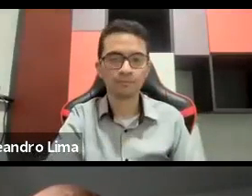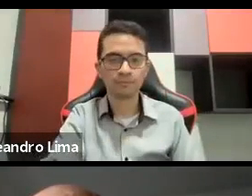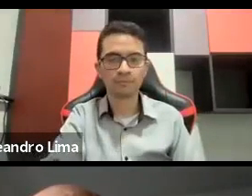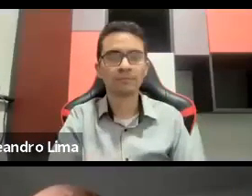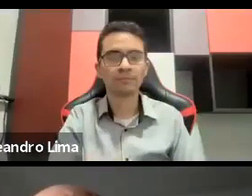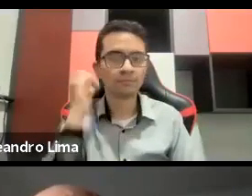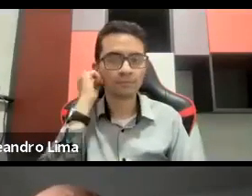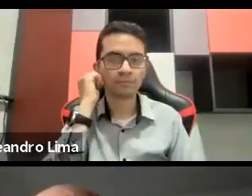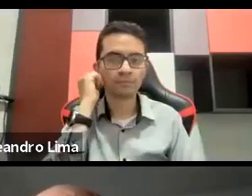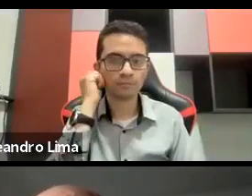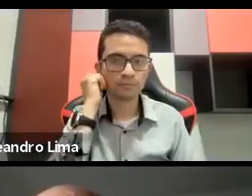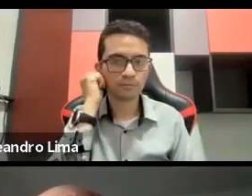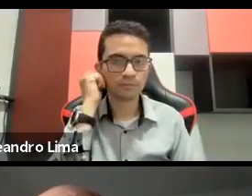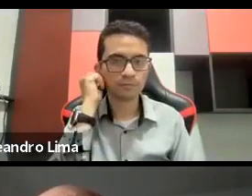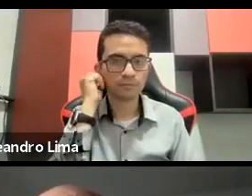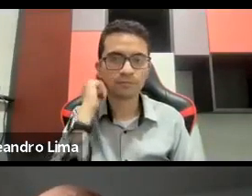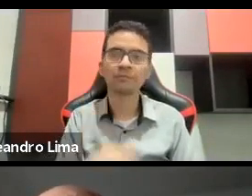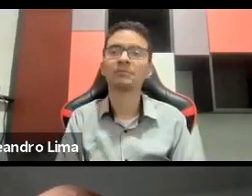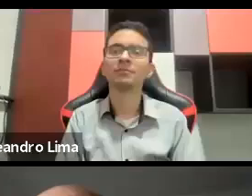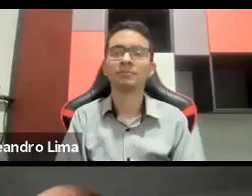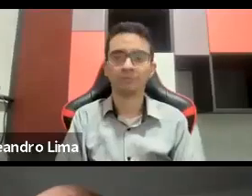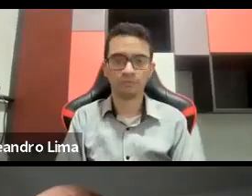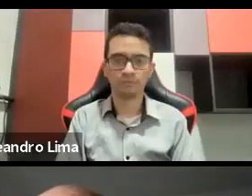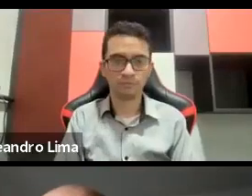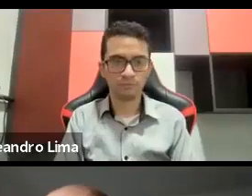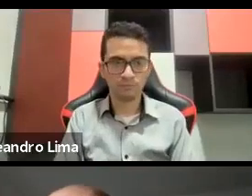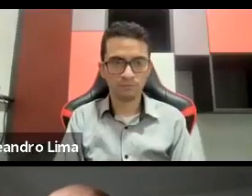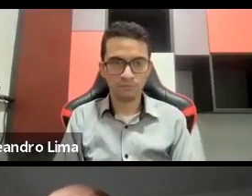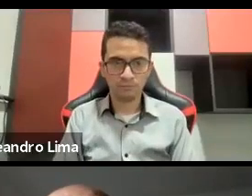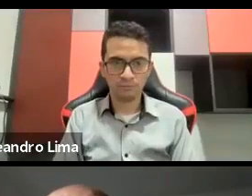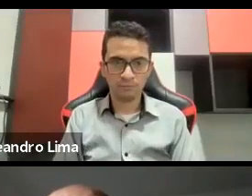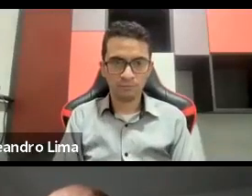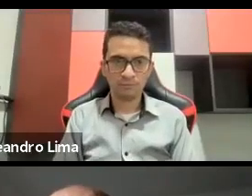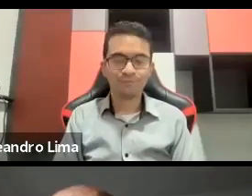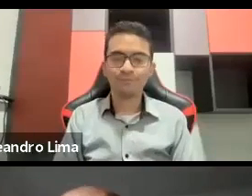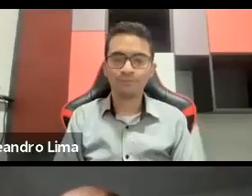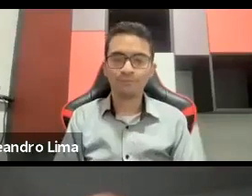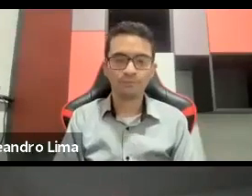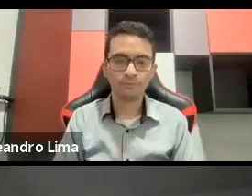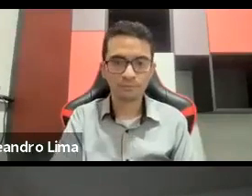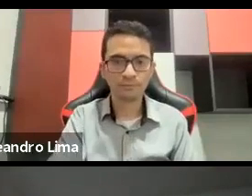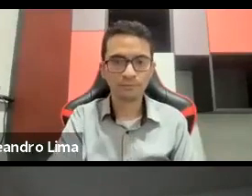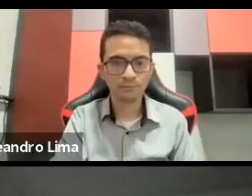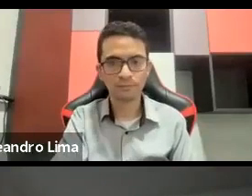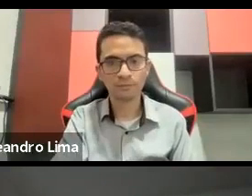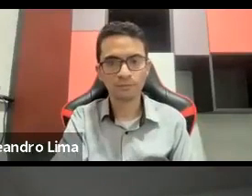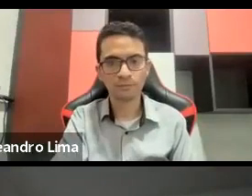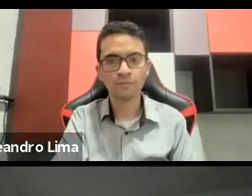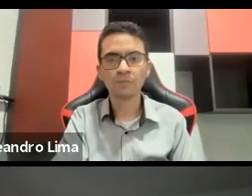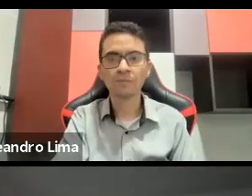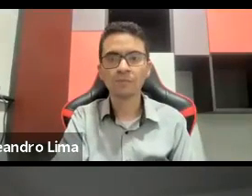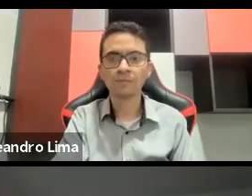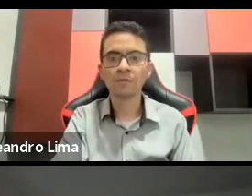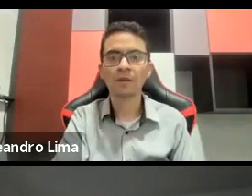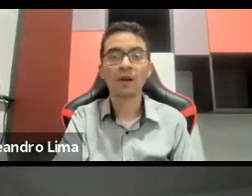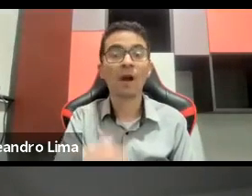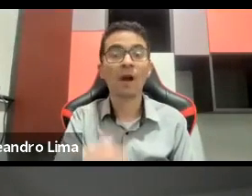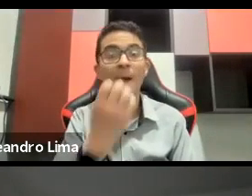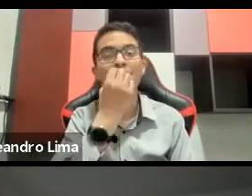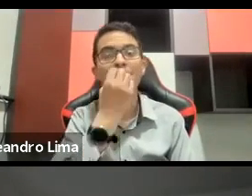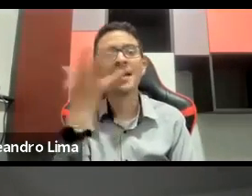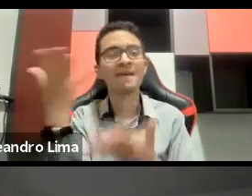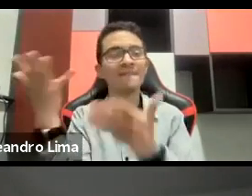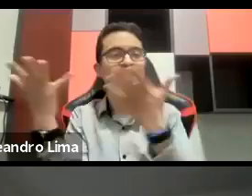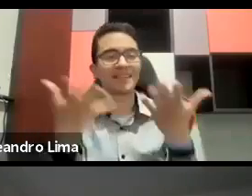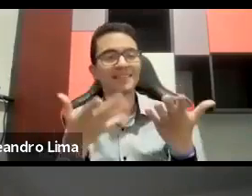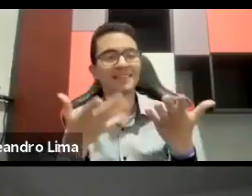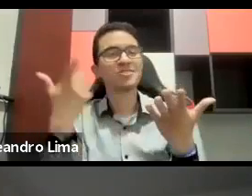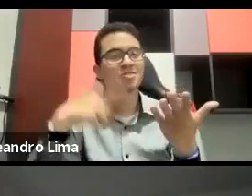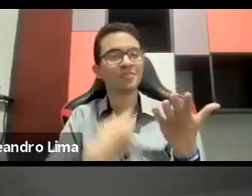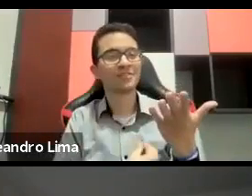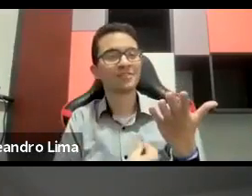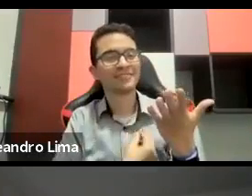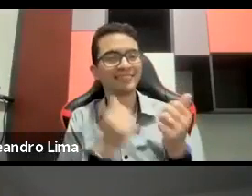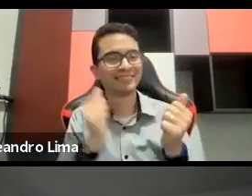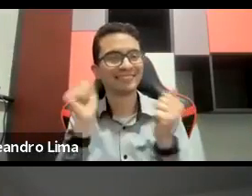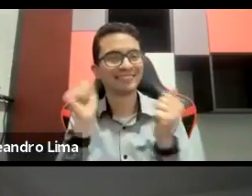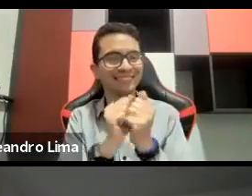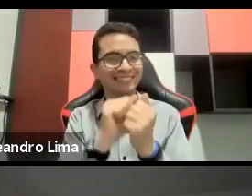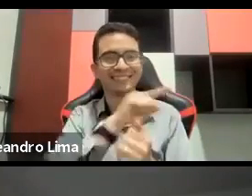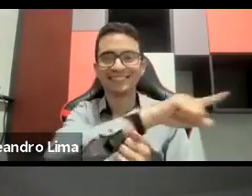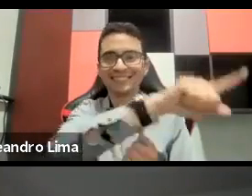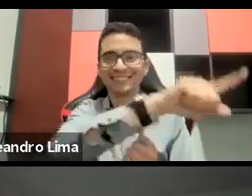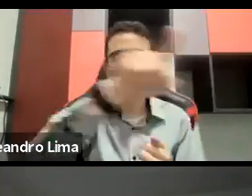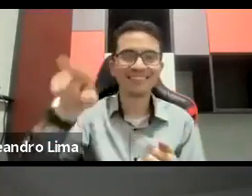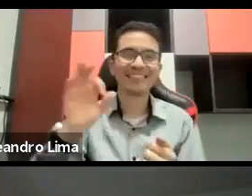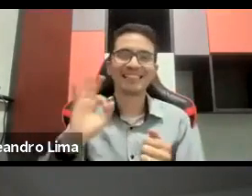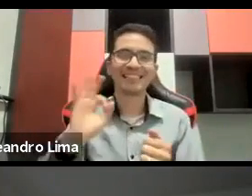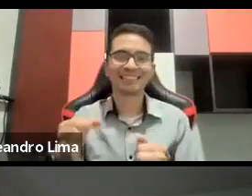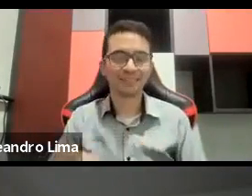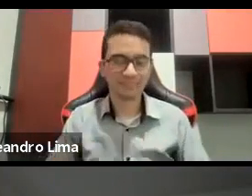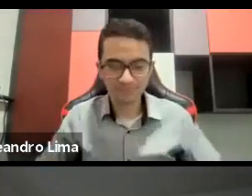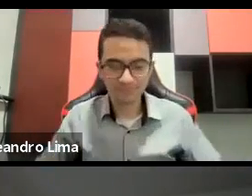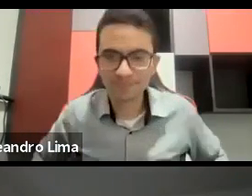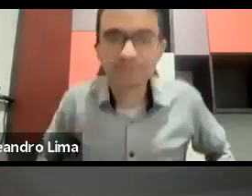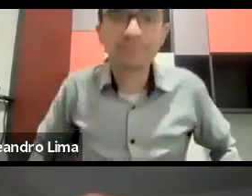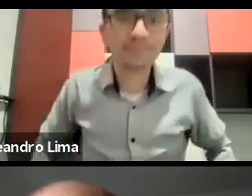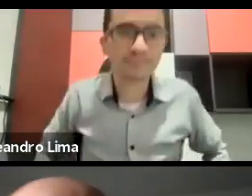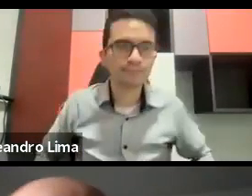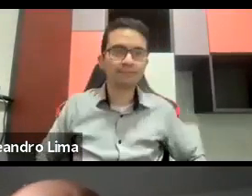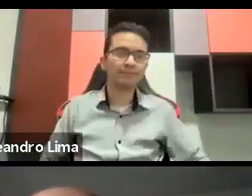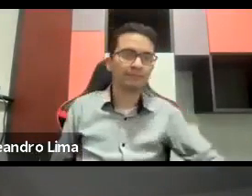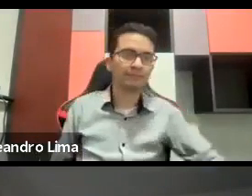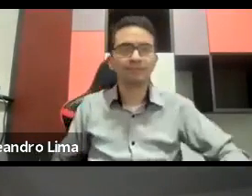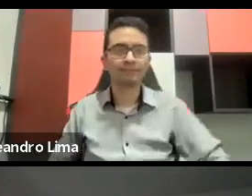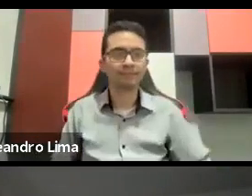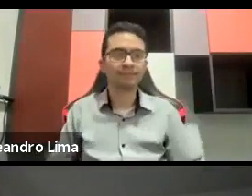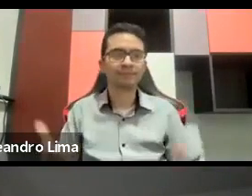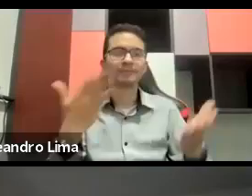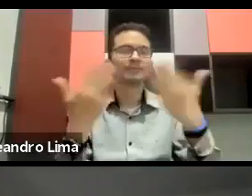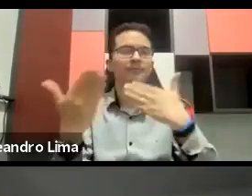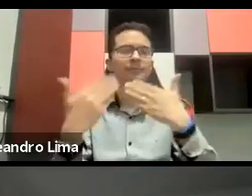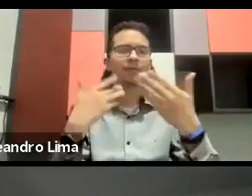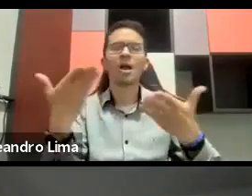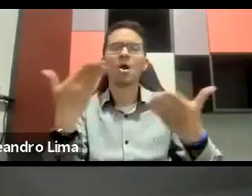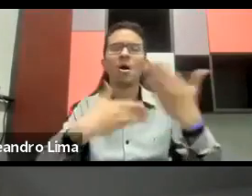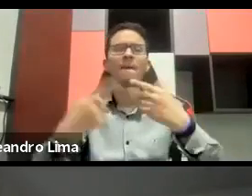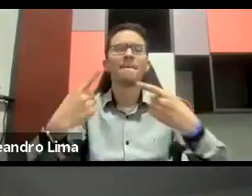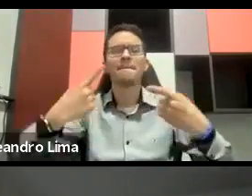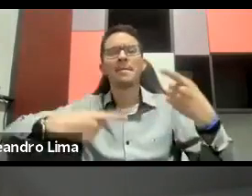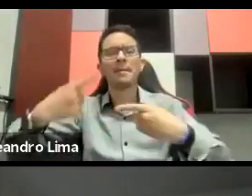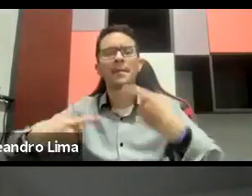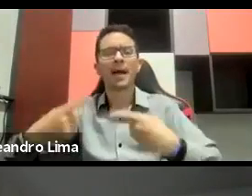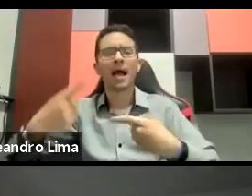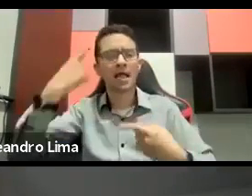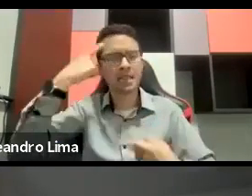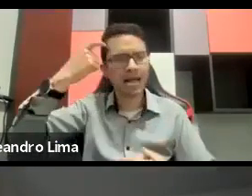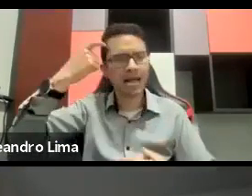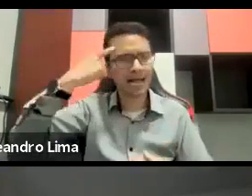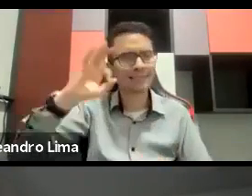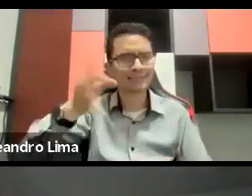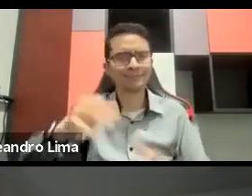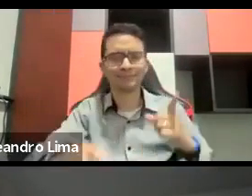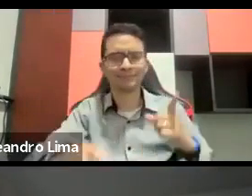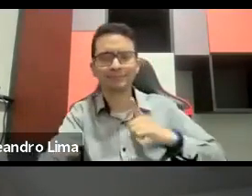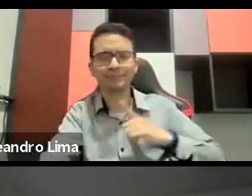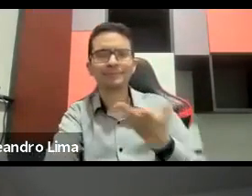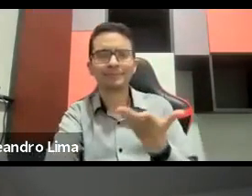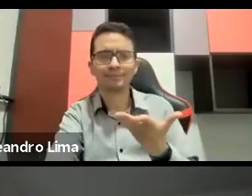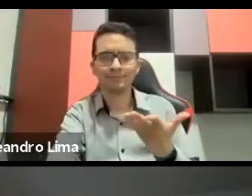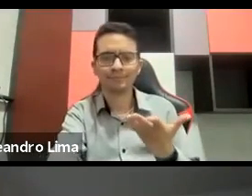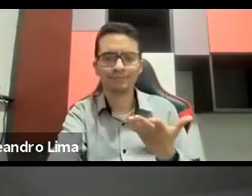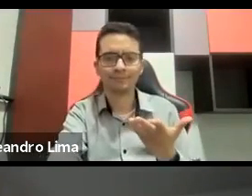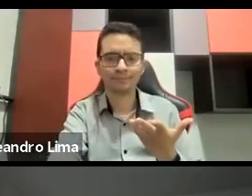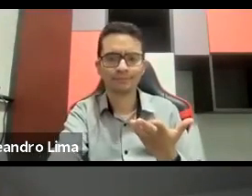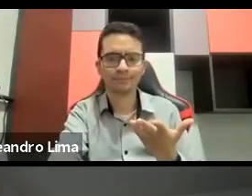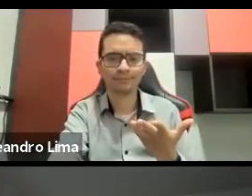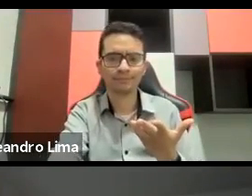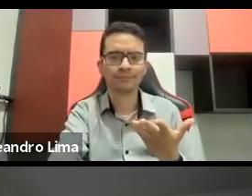OK